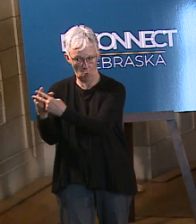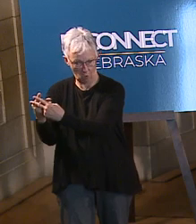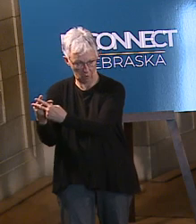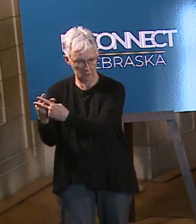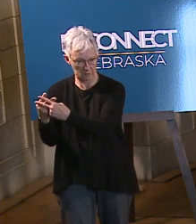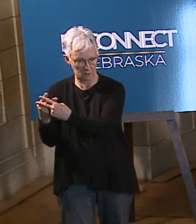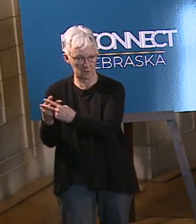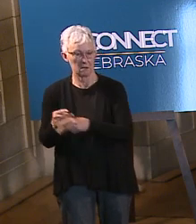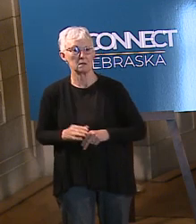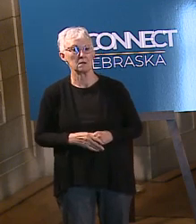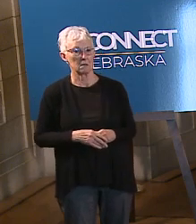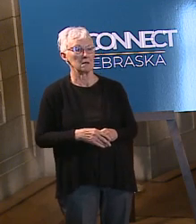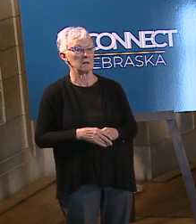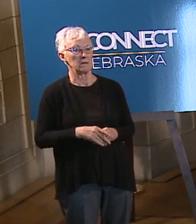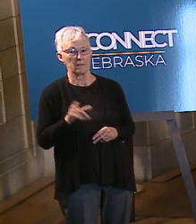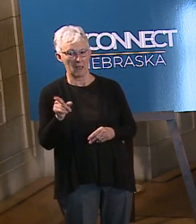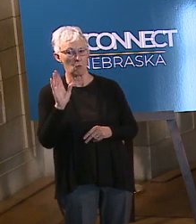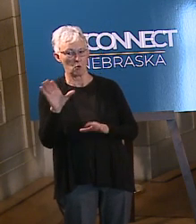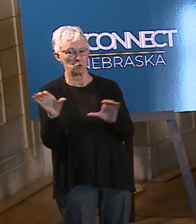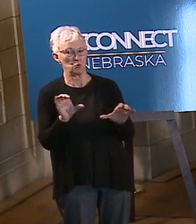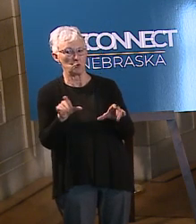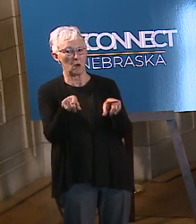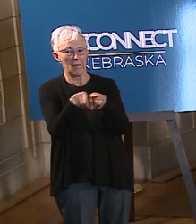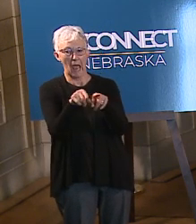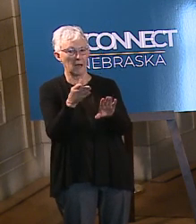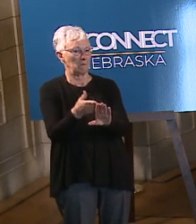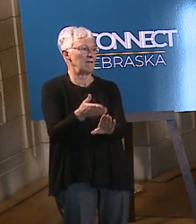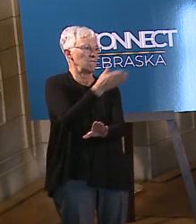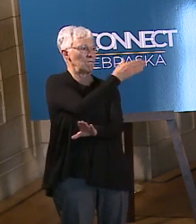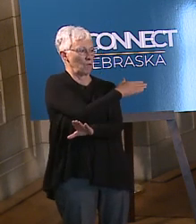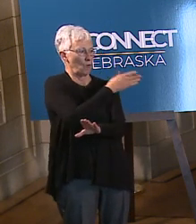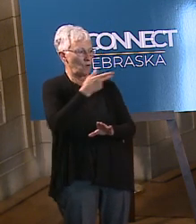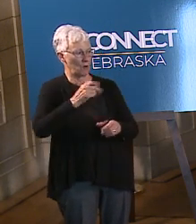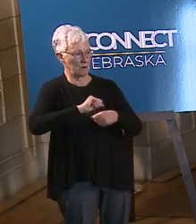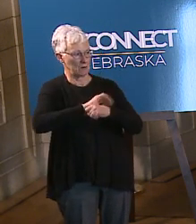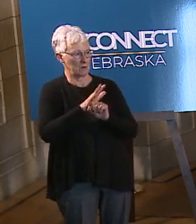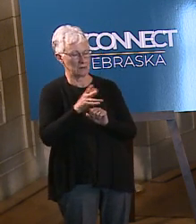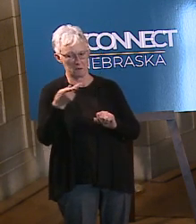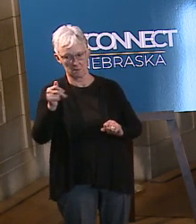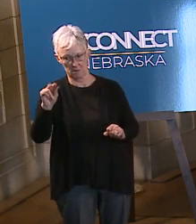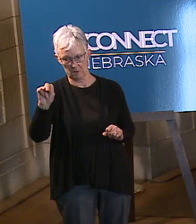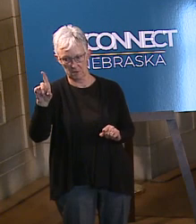QUARANTINE AND ISOLATE, BUT THEY WILL HAVE TO GO THROUGH THAT THE NORMAL COURSE OF BUSINESS LIKE